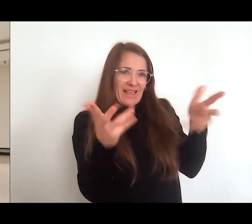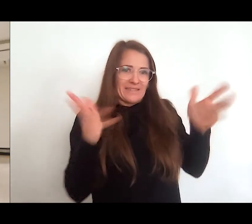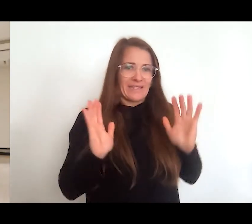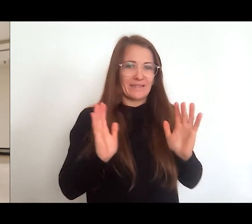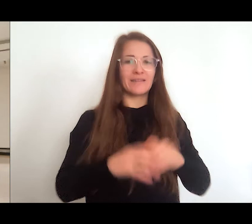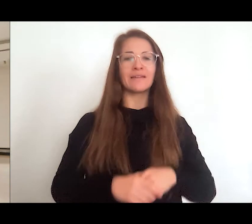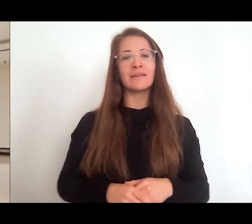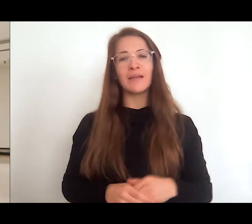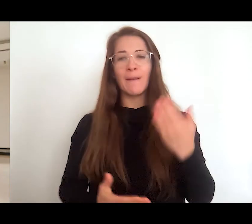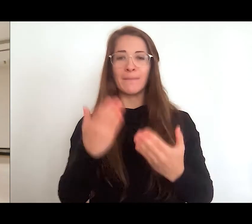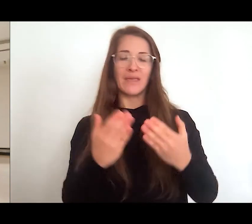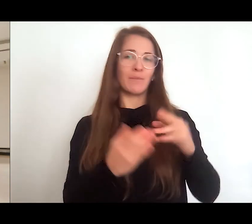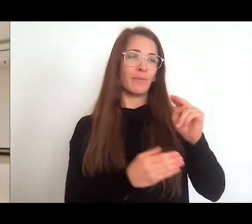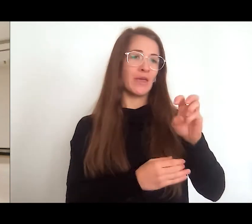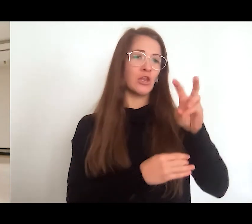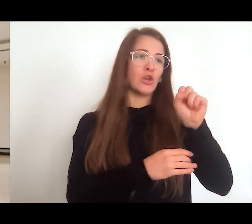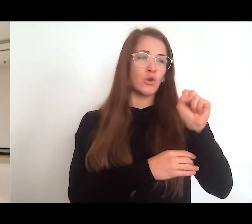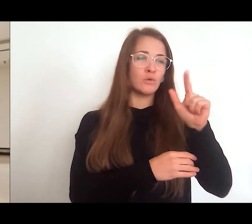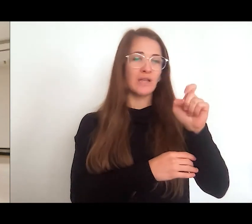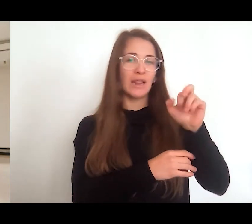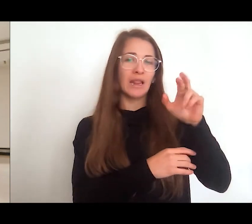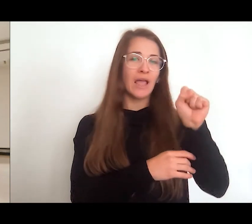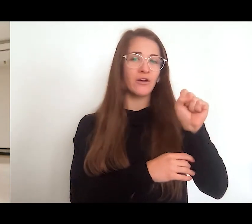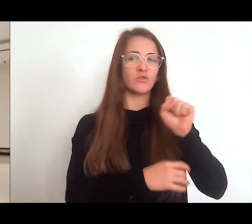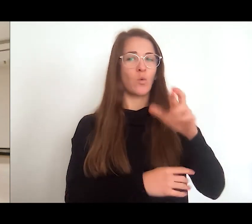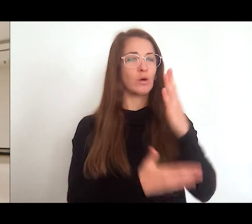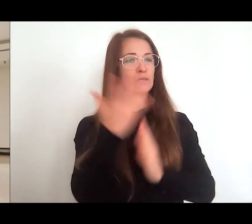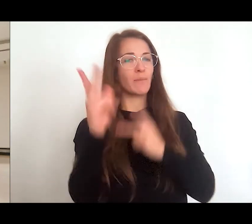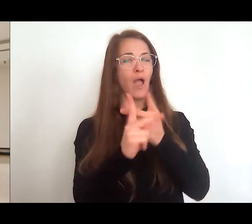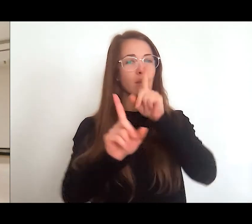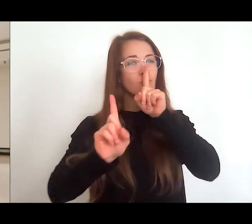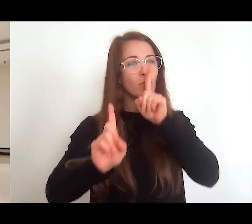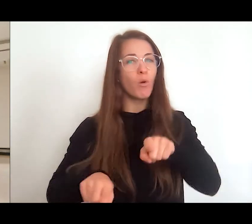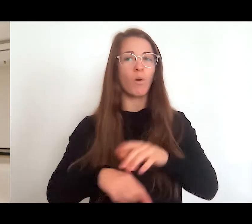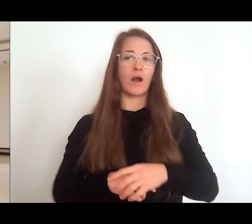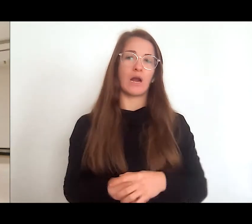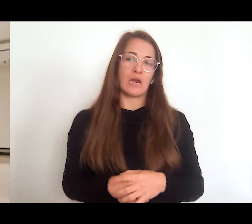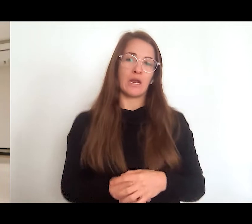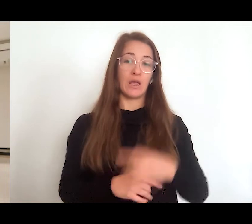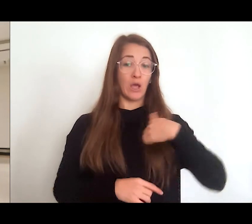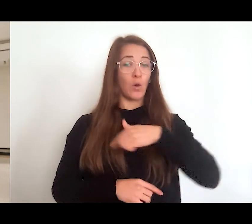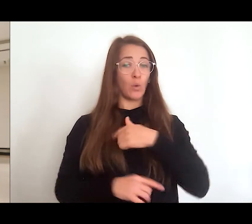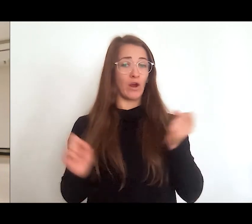YOU ARE JUST DOING ONE THING, YOU ARE JUST PUTTING TOGETHER MAYBE NEWSLETTERS OR SOME KIND